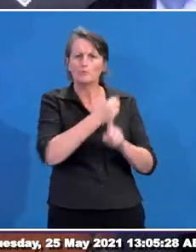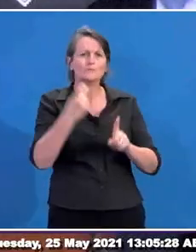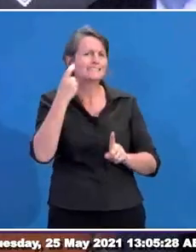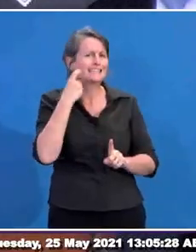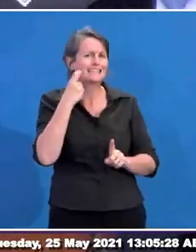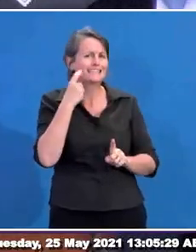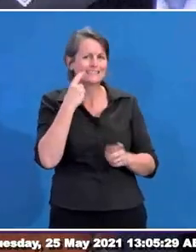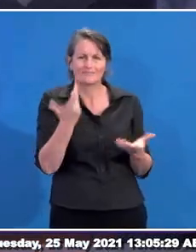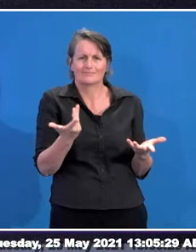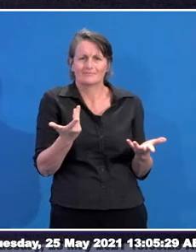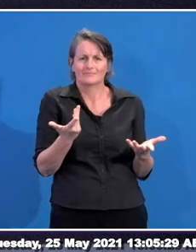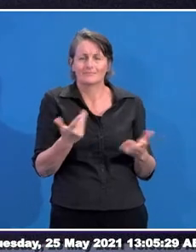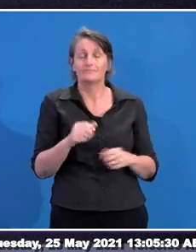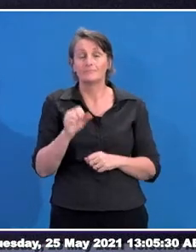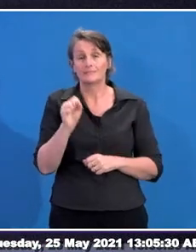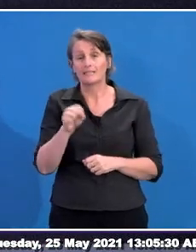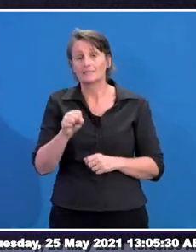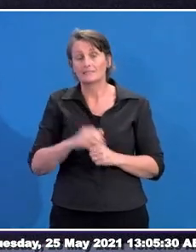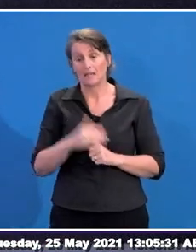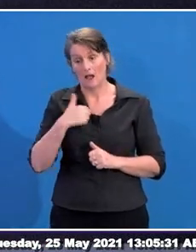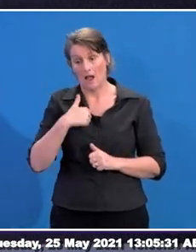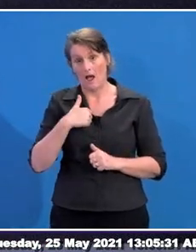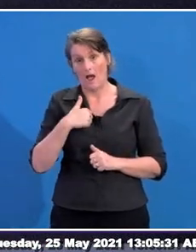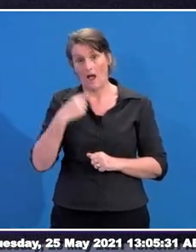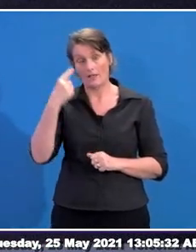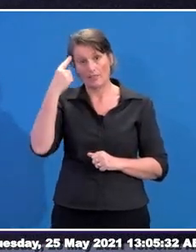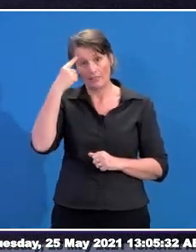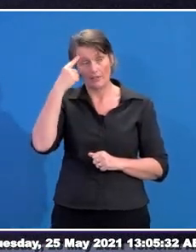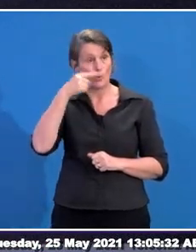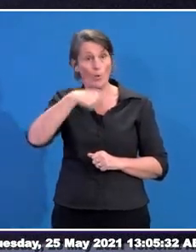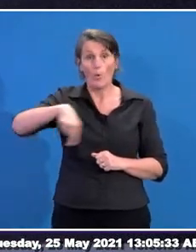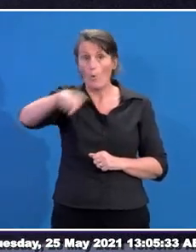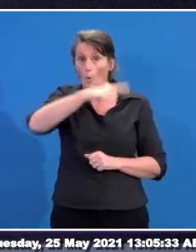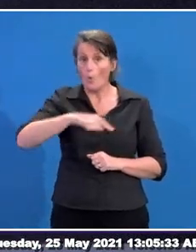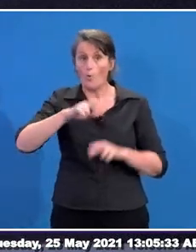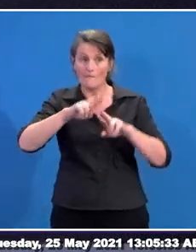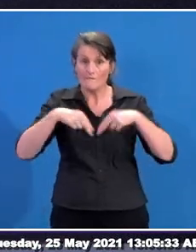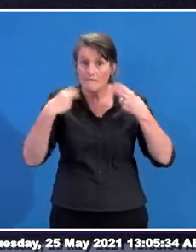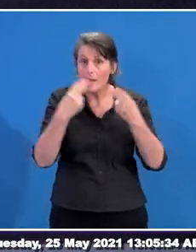Yes, and I believe that all us parents and guardians are in agreement